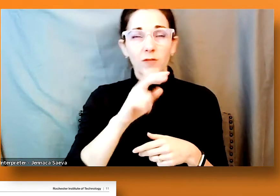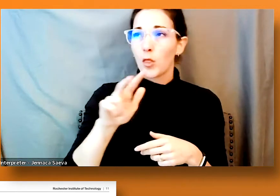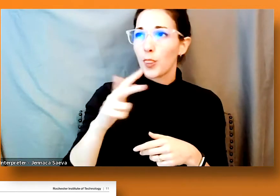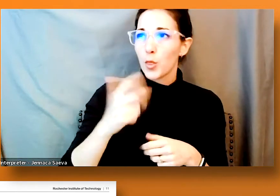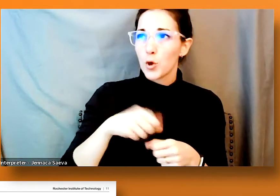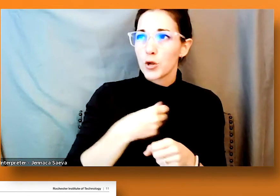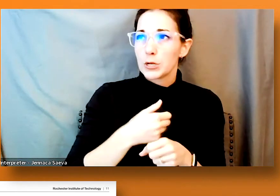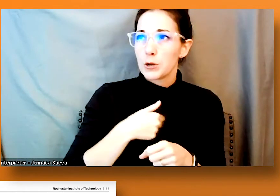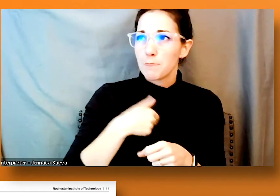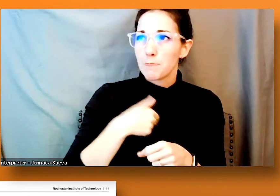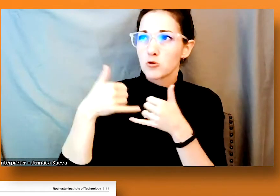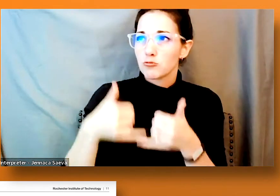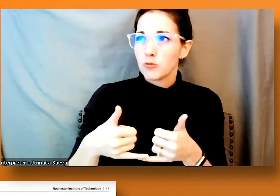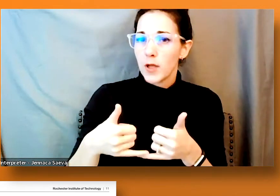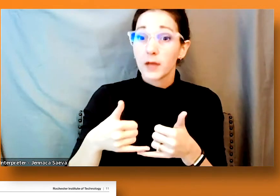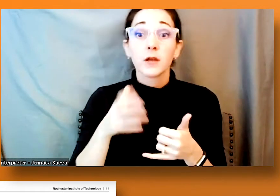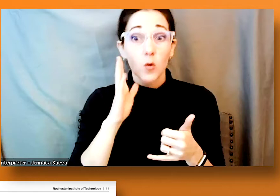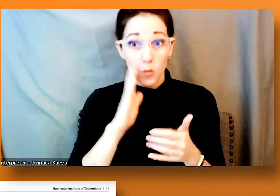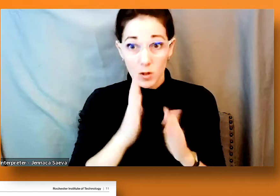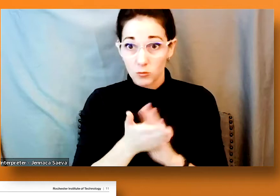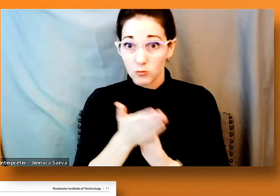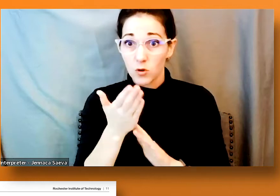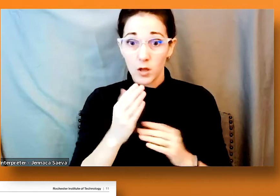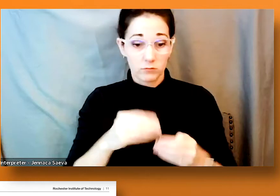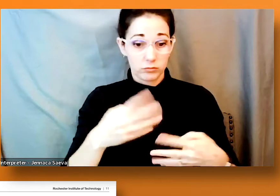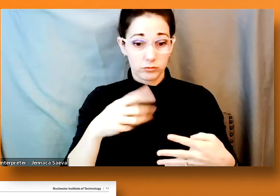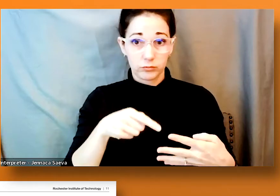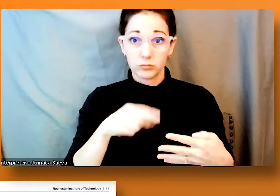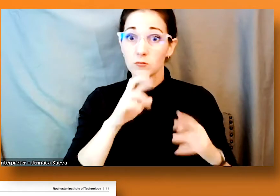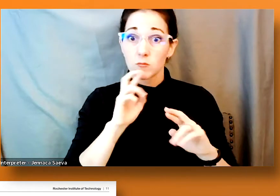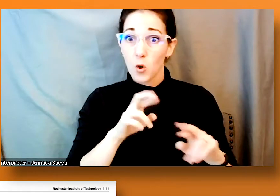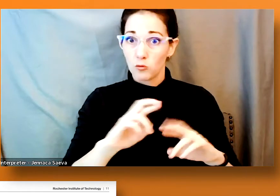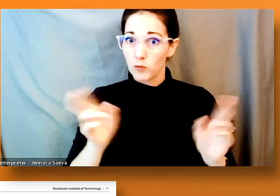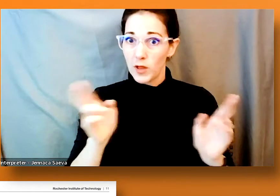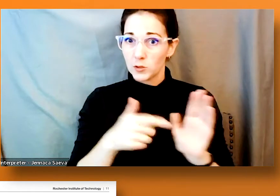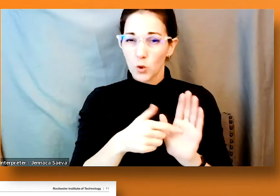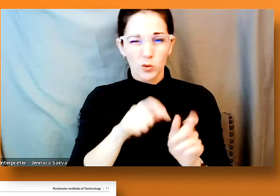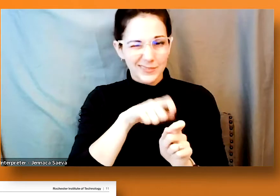we can run a report that will show you just that information.